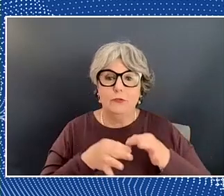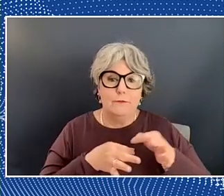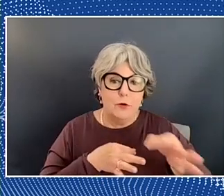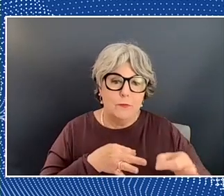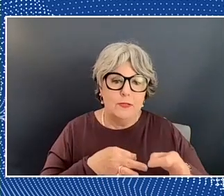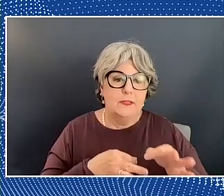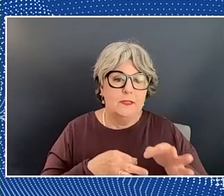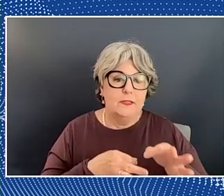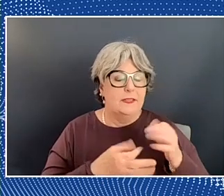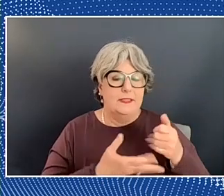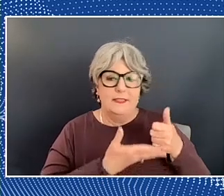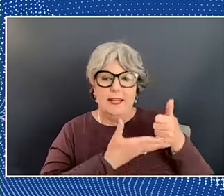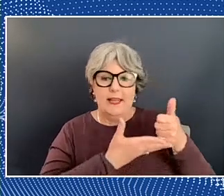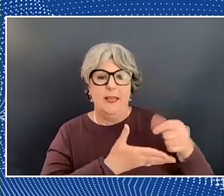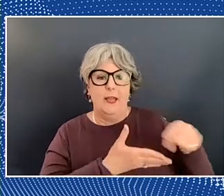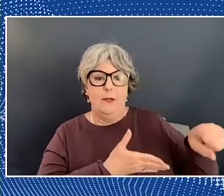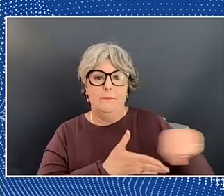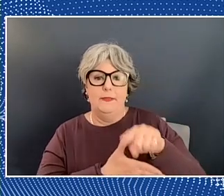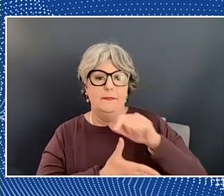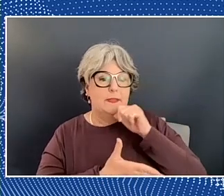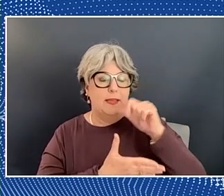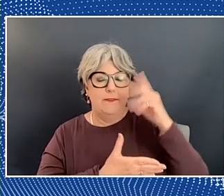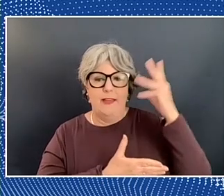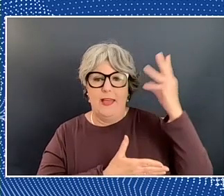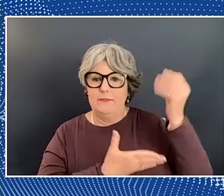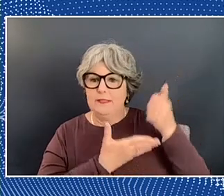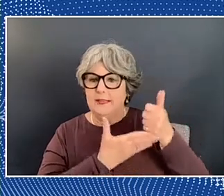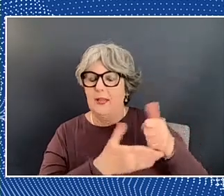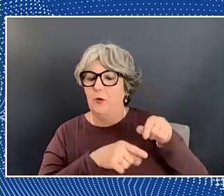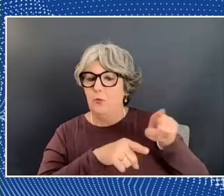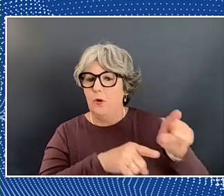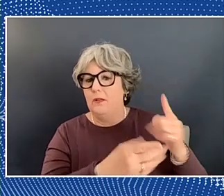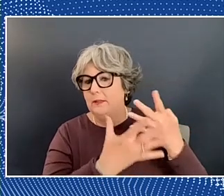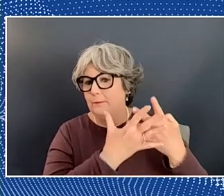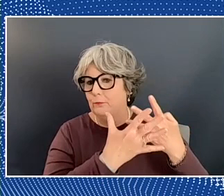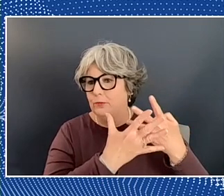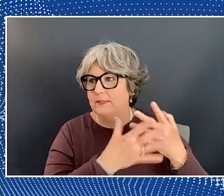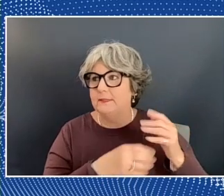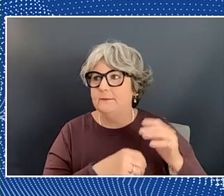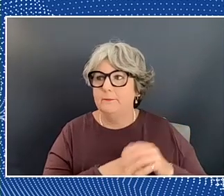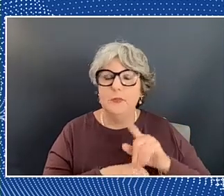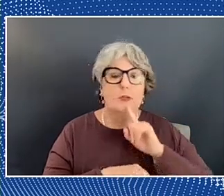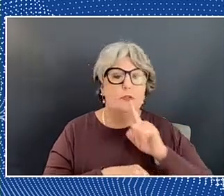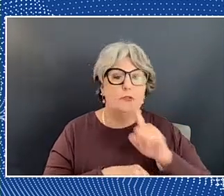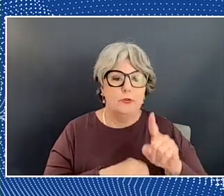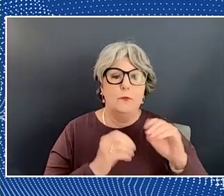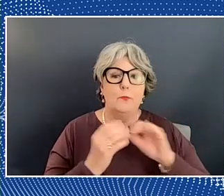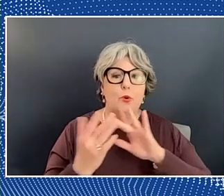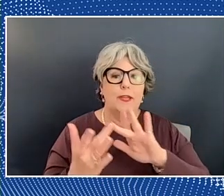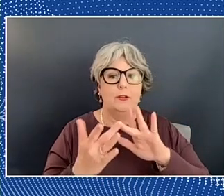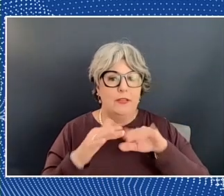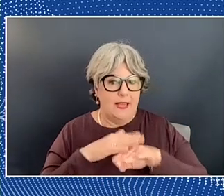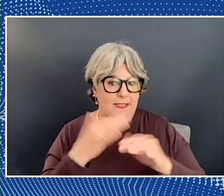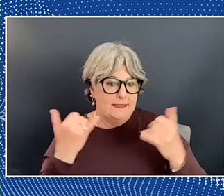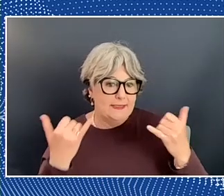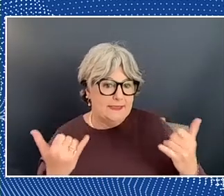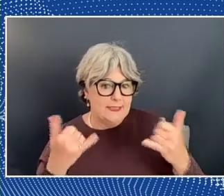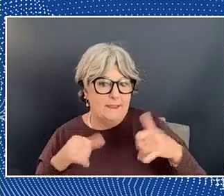them because they didn't have outside help at that time. True, we have more internet access now, but that still remains a problem.